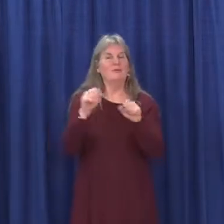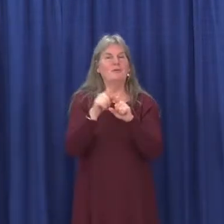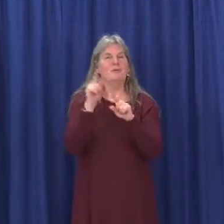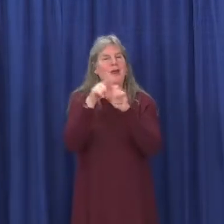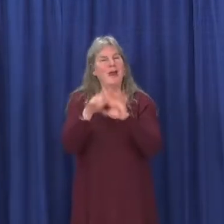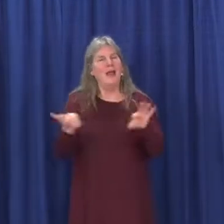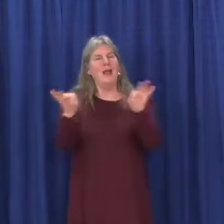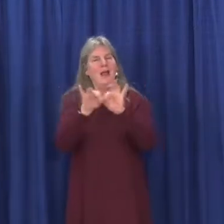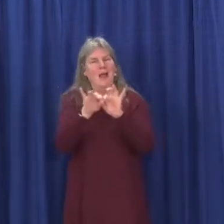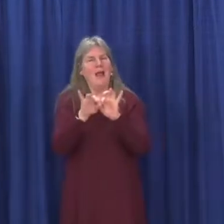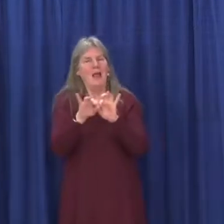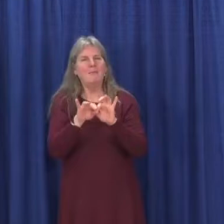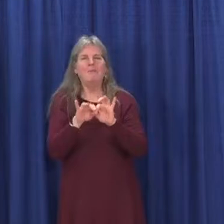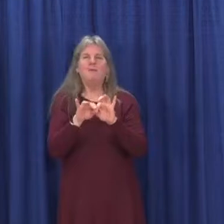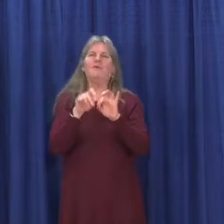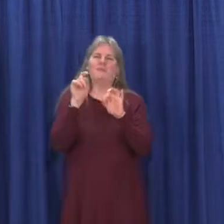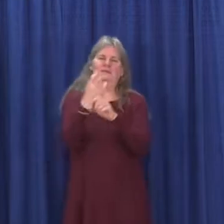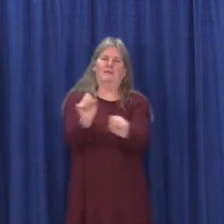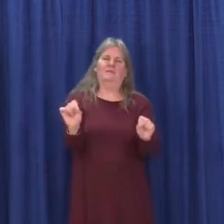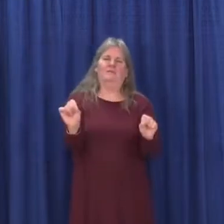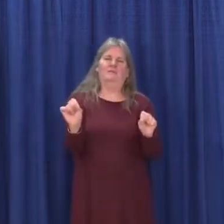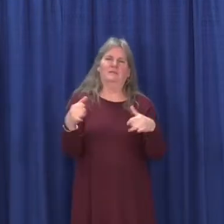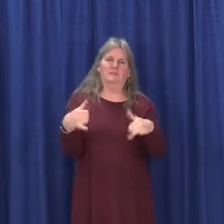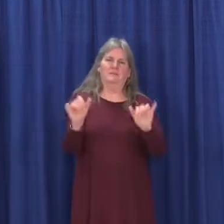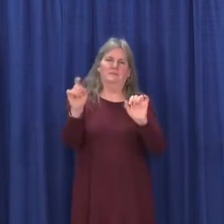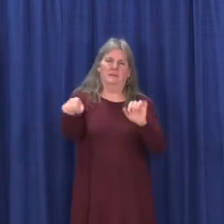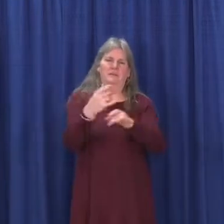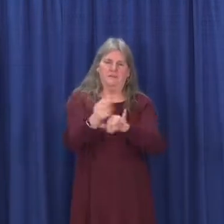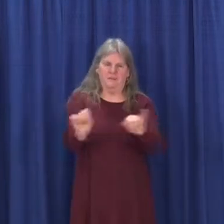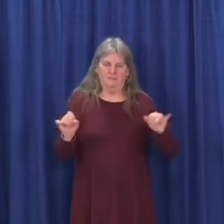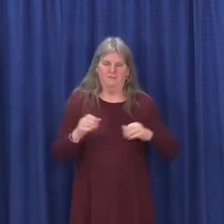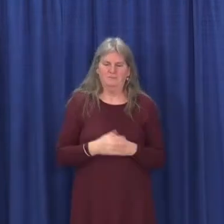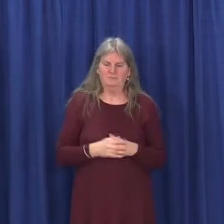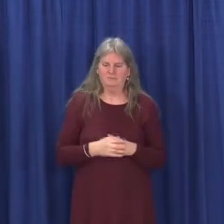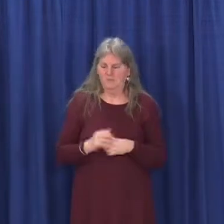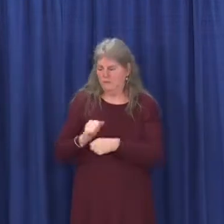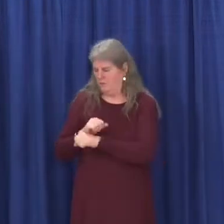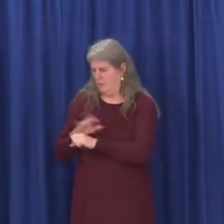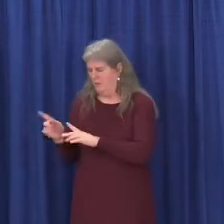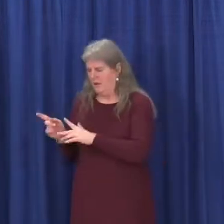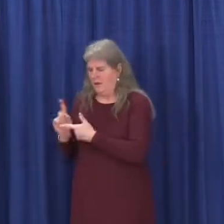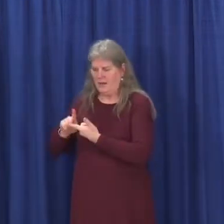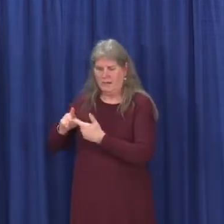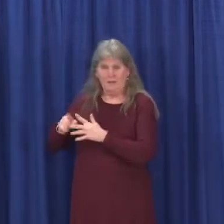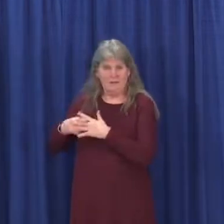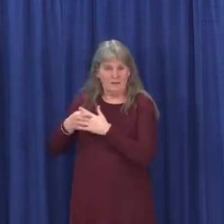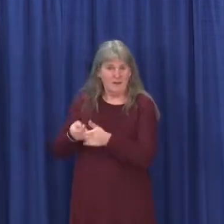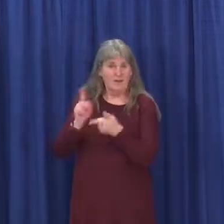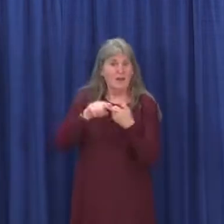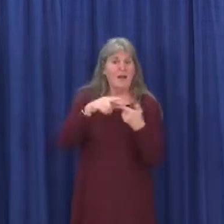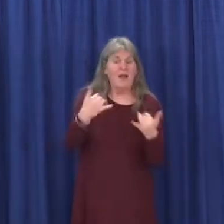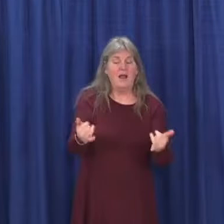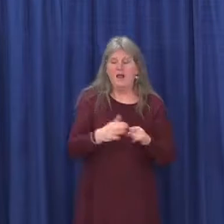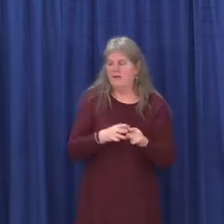more safely. From the beginning of the pandemic, we've lagged behind our southern neighbors